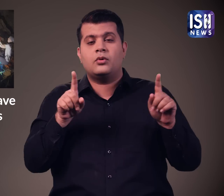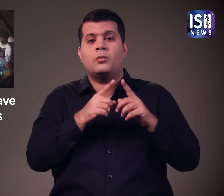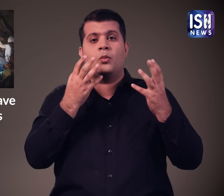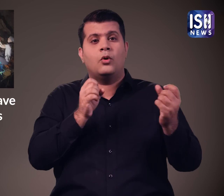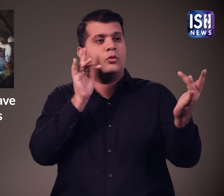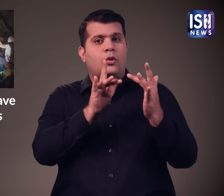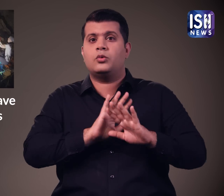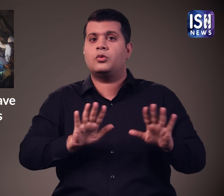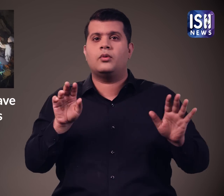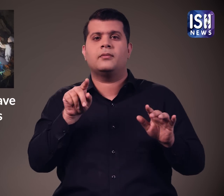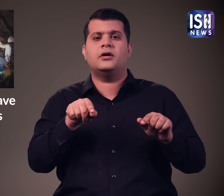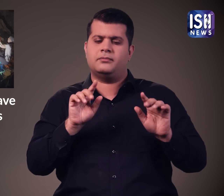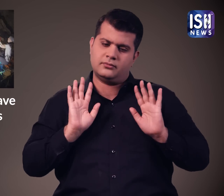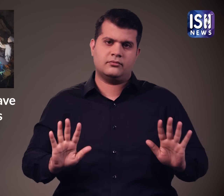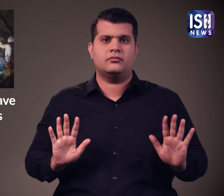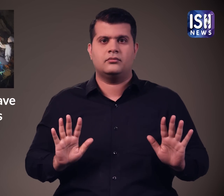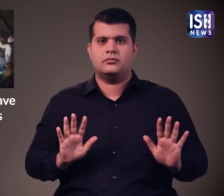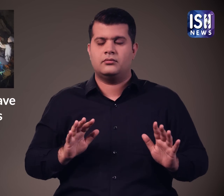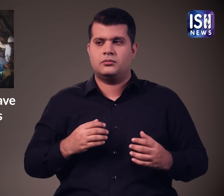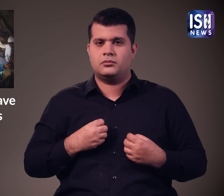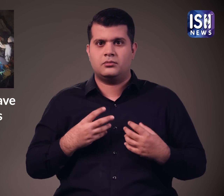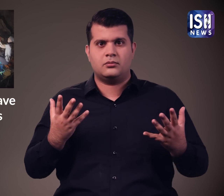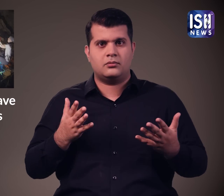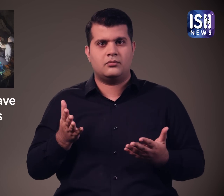Beatriz was adamant about people not contacting her.